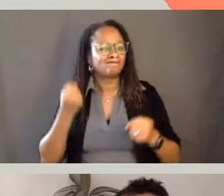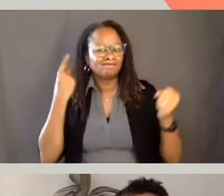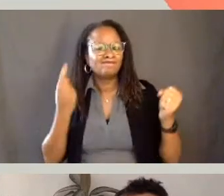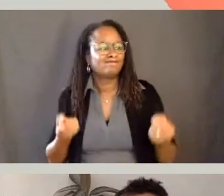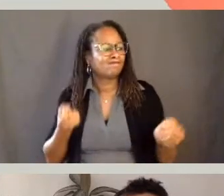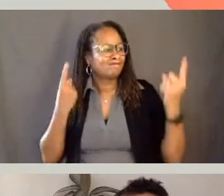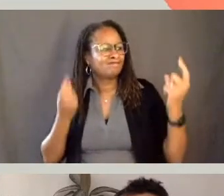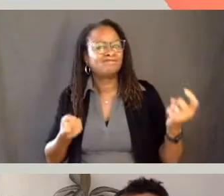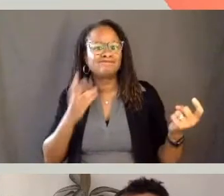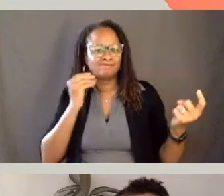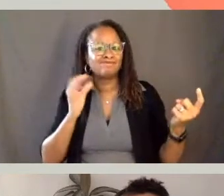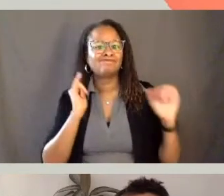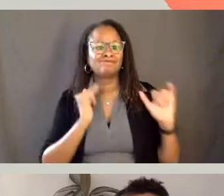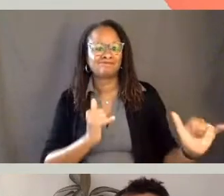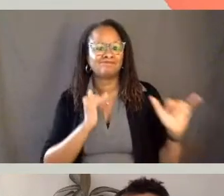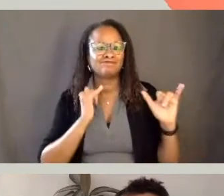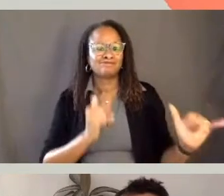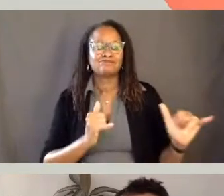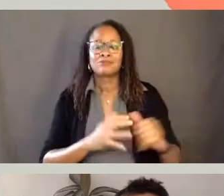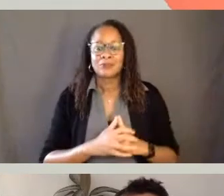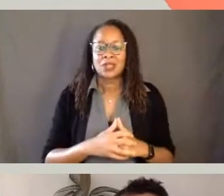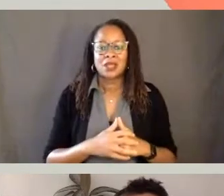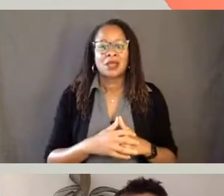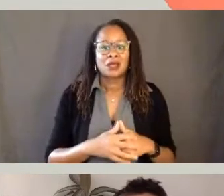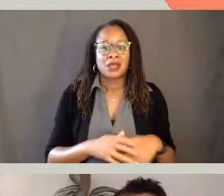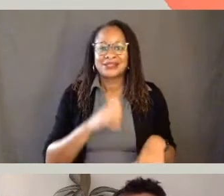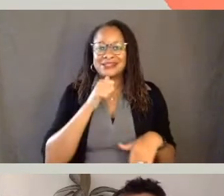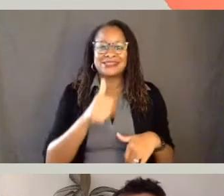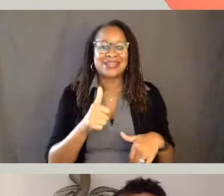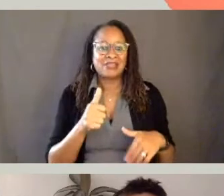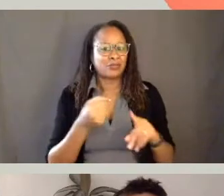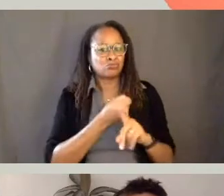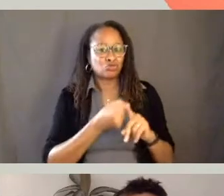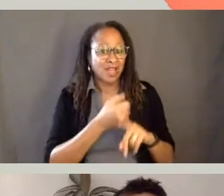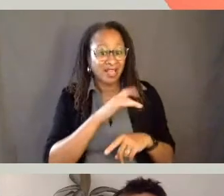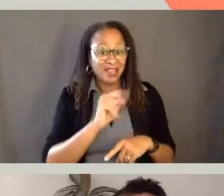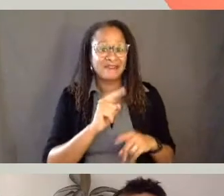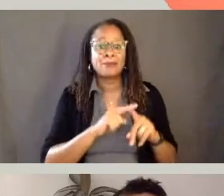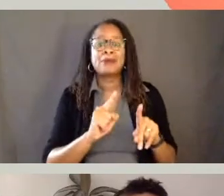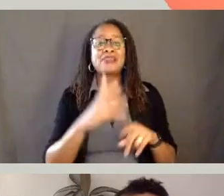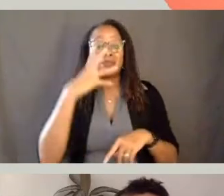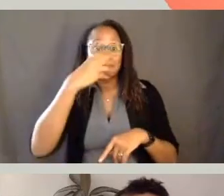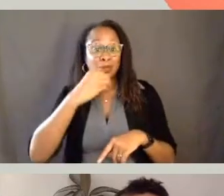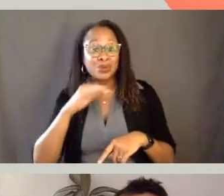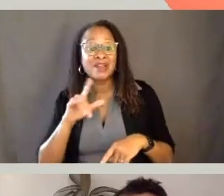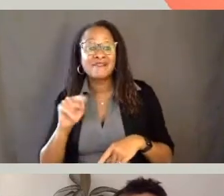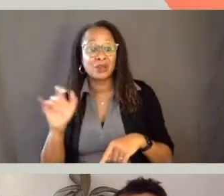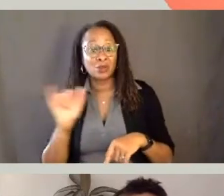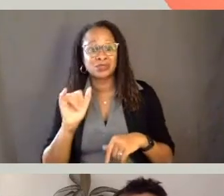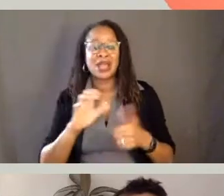And also through our, not just like the brutality of it but also the beauty of it, like how we can kick it,